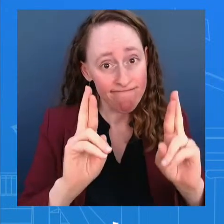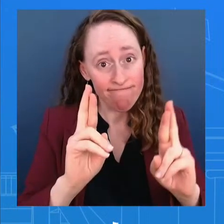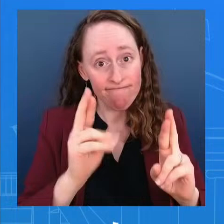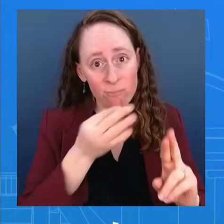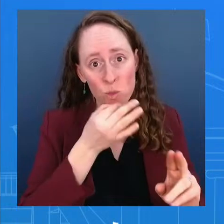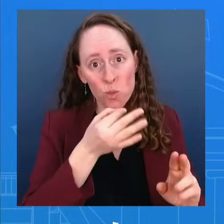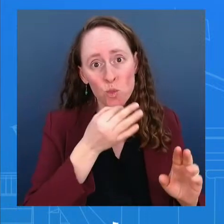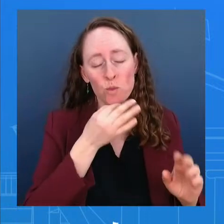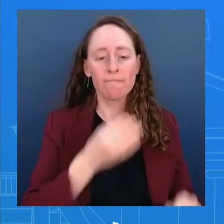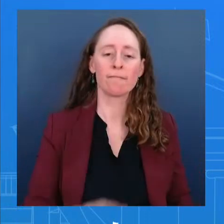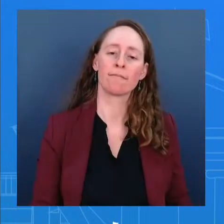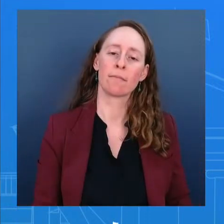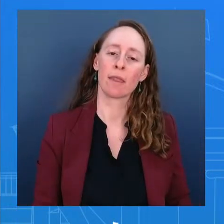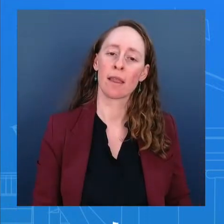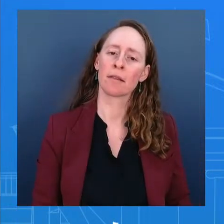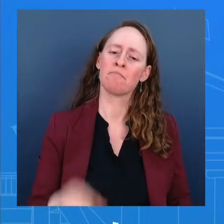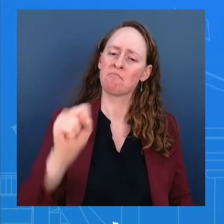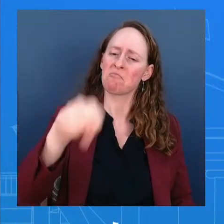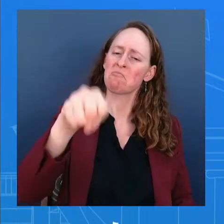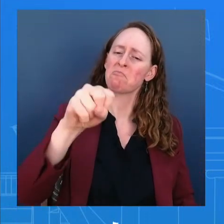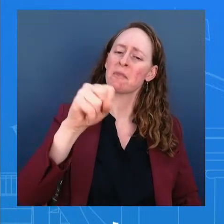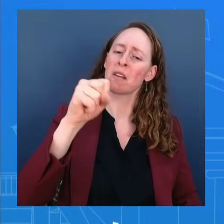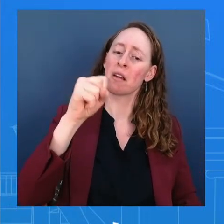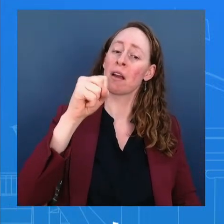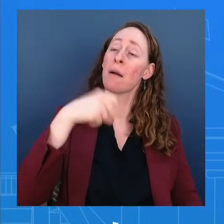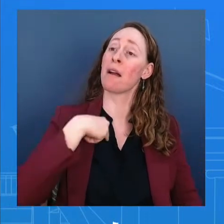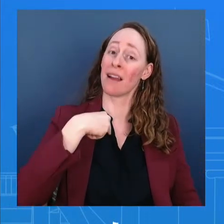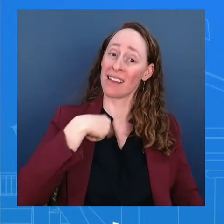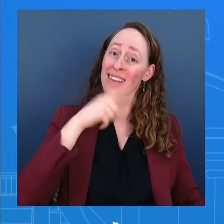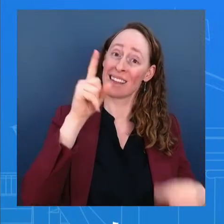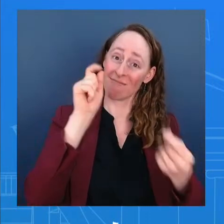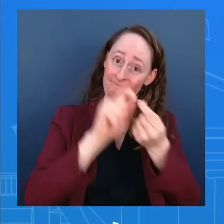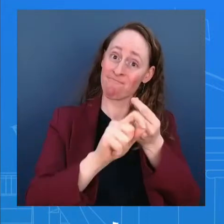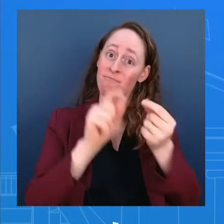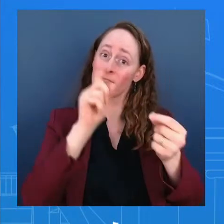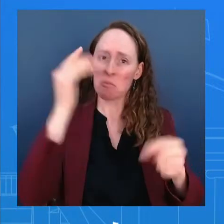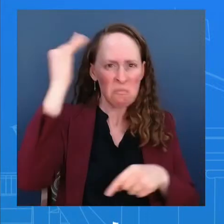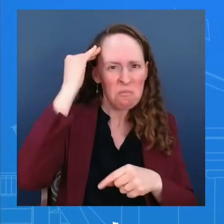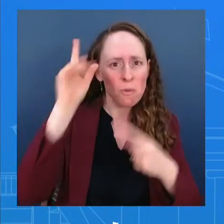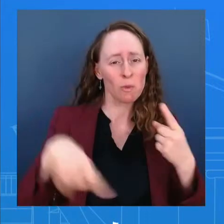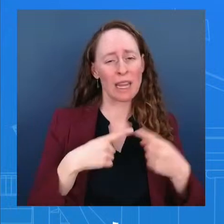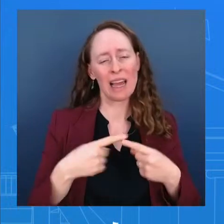I cannot promise you it will. And, you know, if in five days it hasn’t happened,